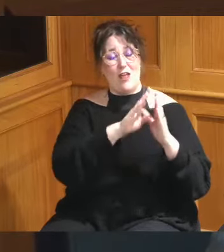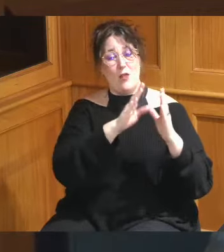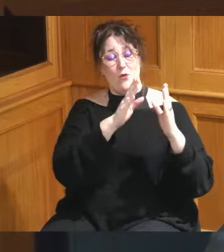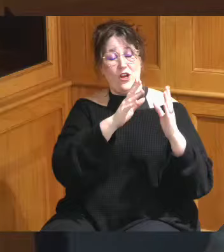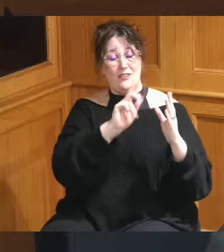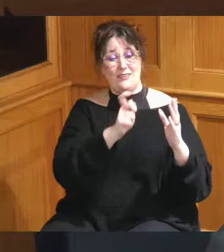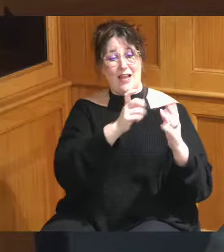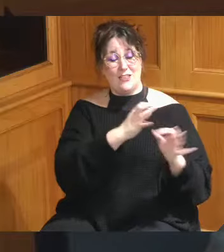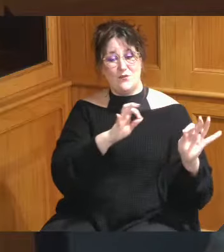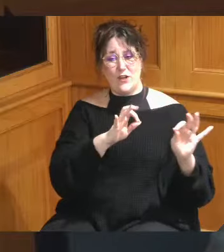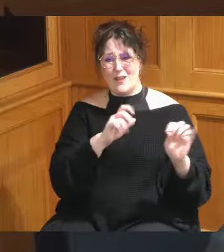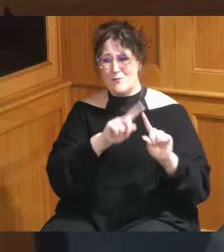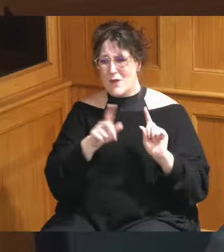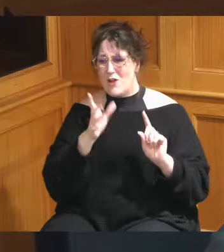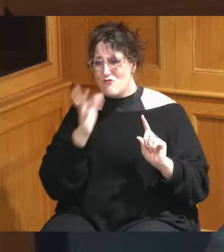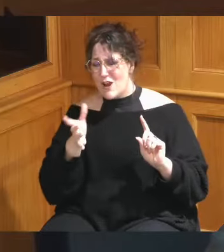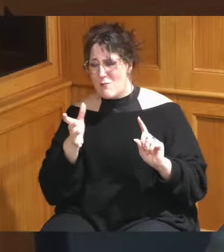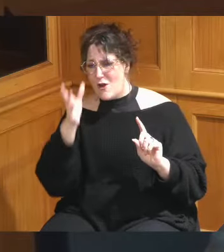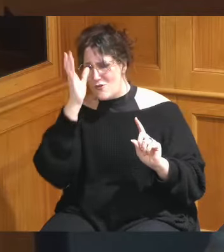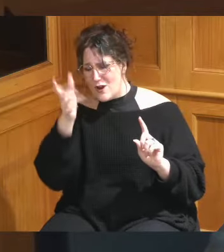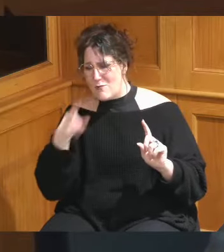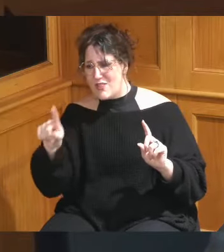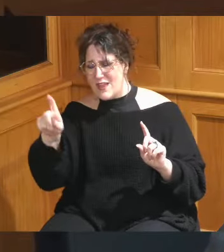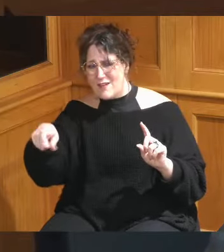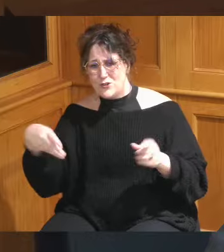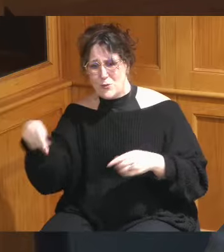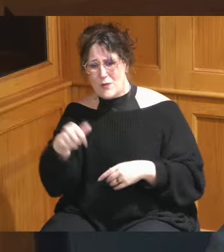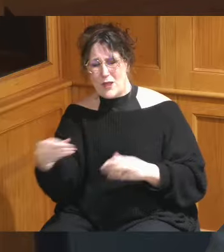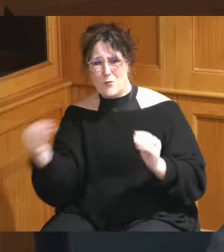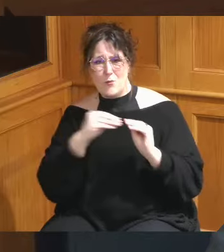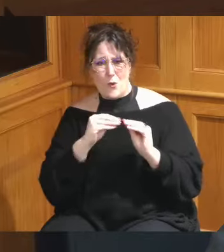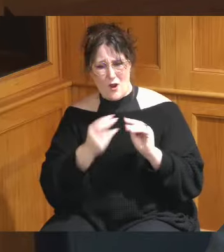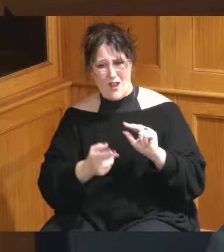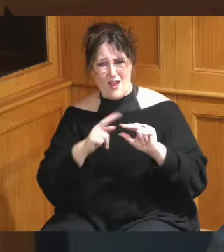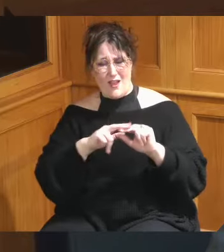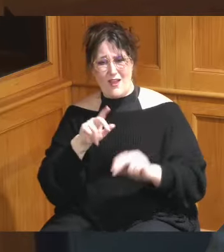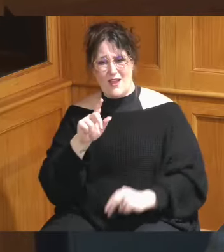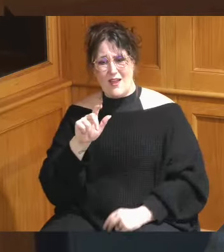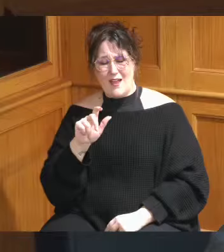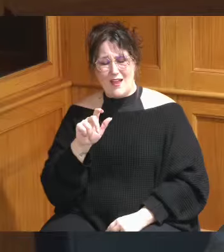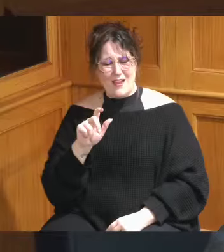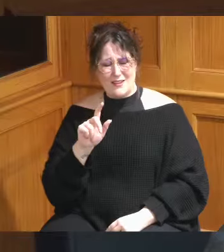grandma and grandpa got to pay extra taxes. So I'm not interested in bringing a lot of things in